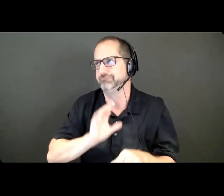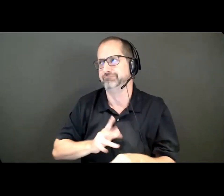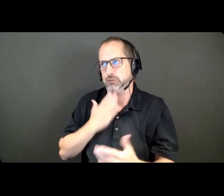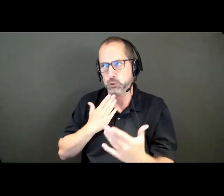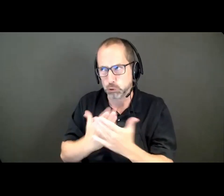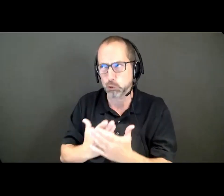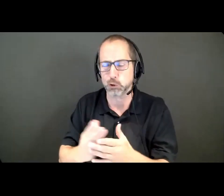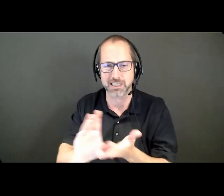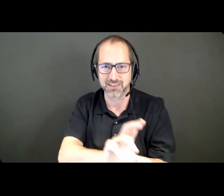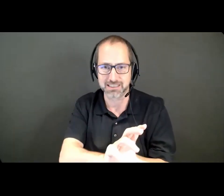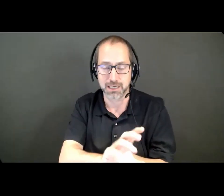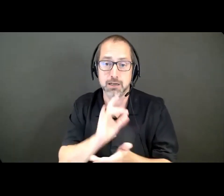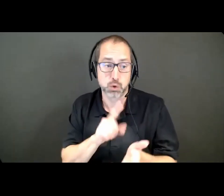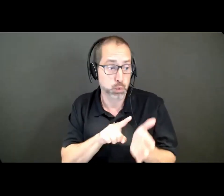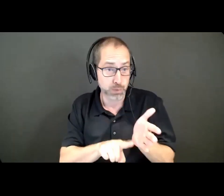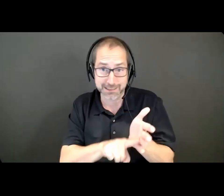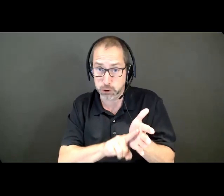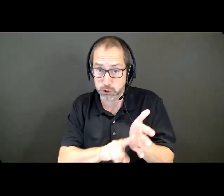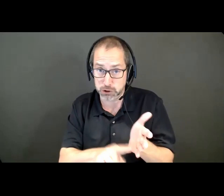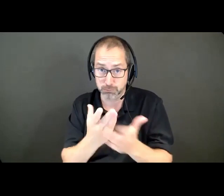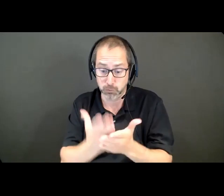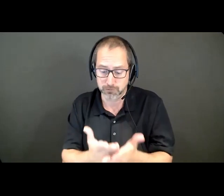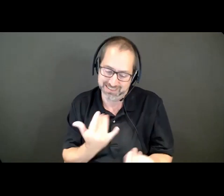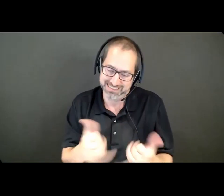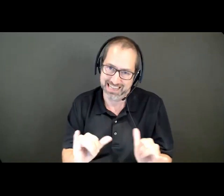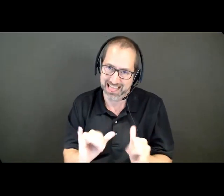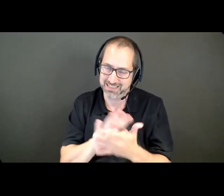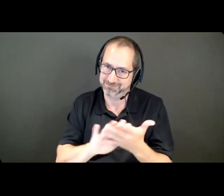too limited to really make the case for that. >> DR. JEN RINALDI: